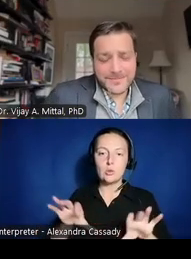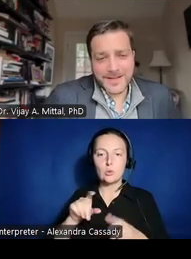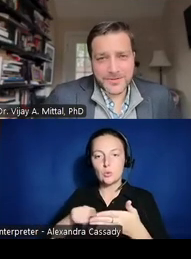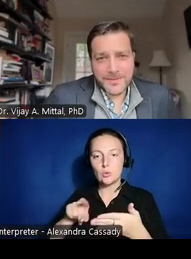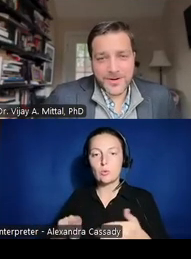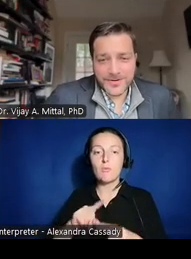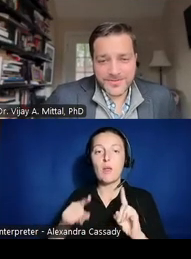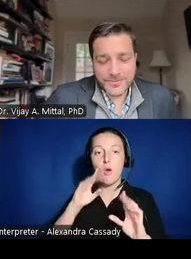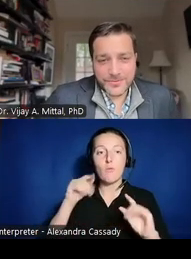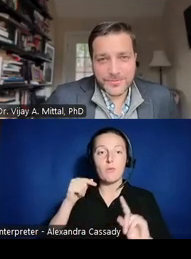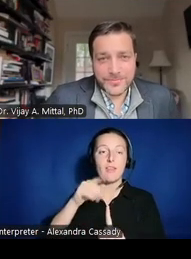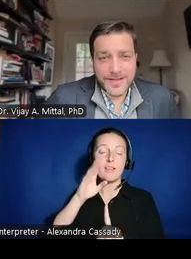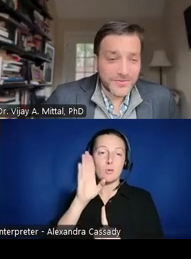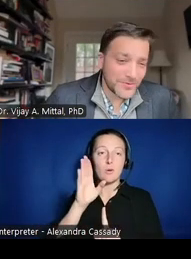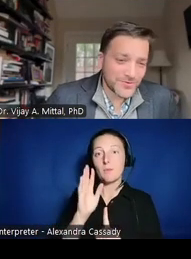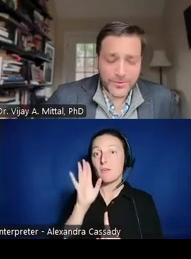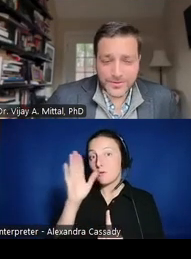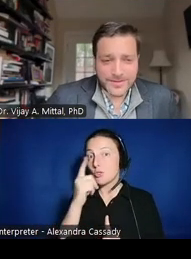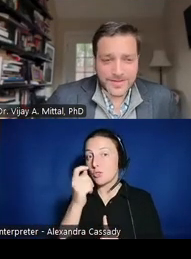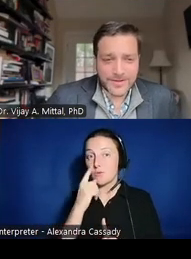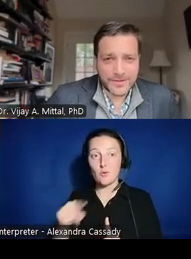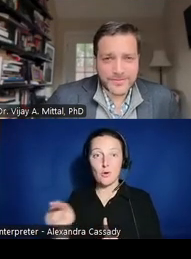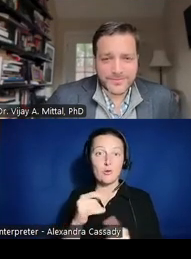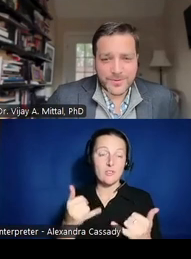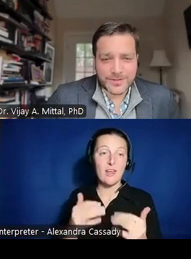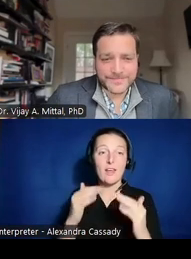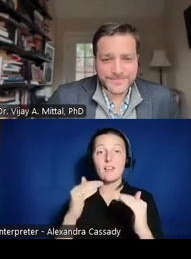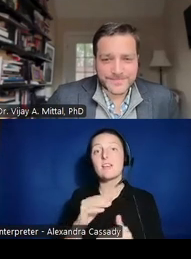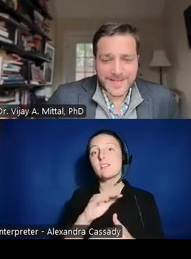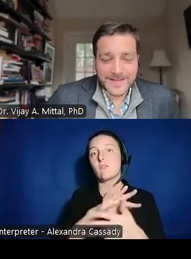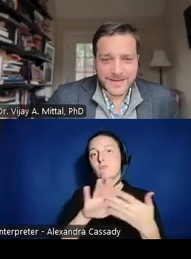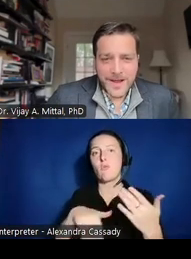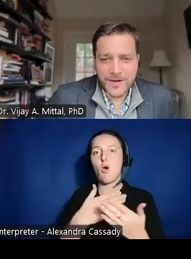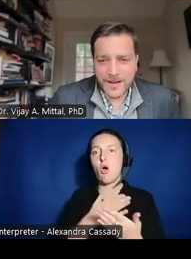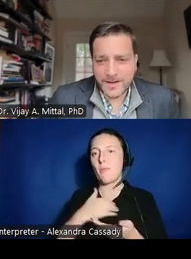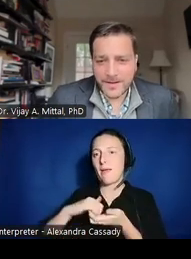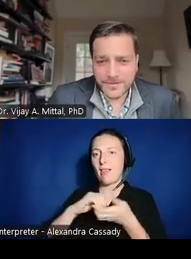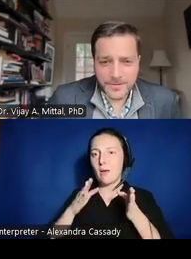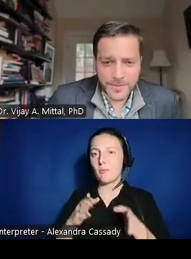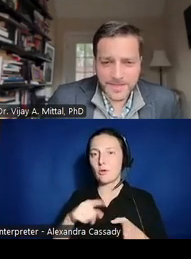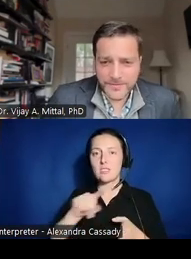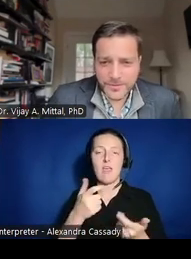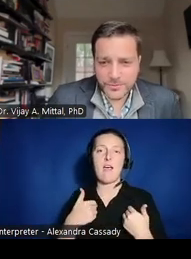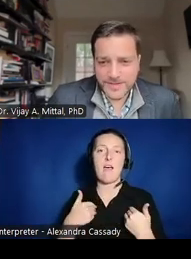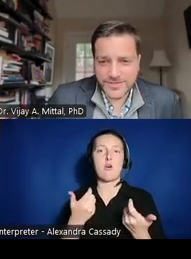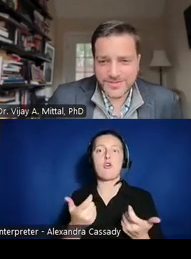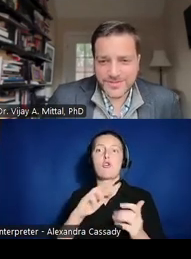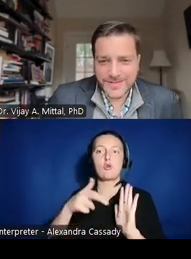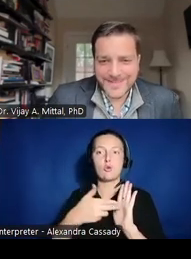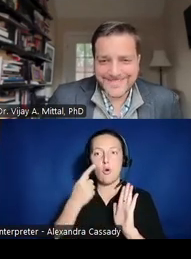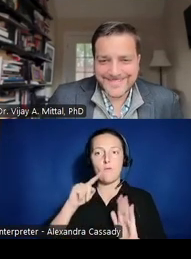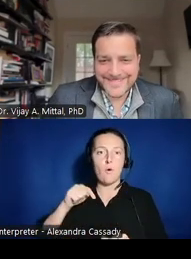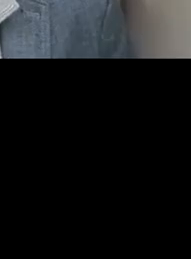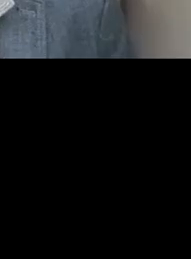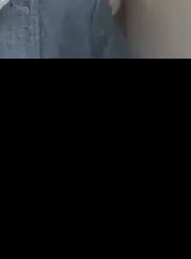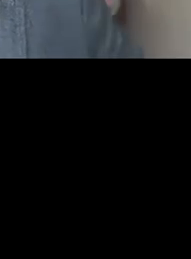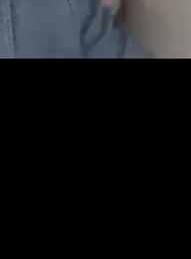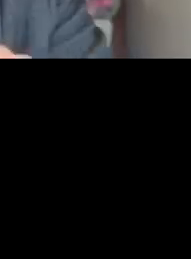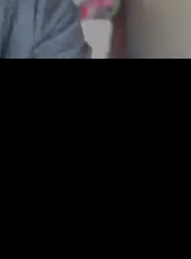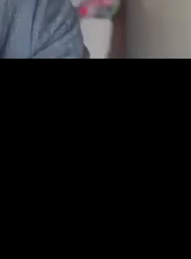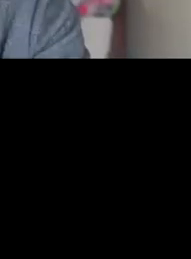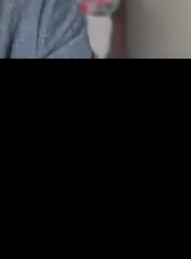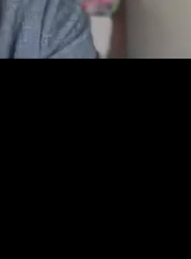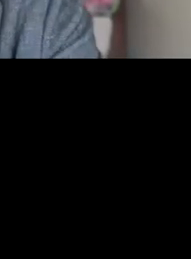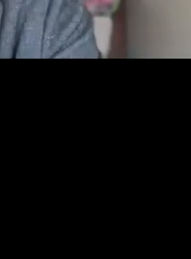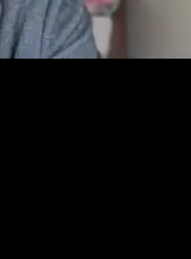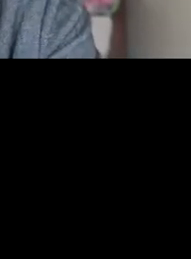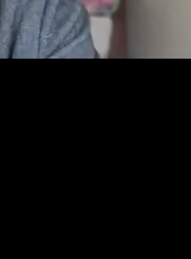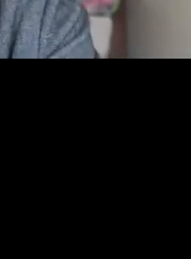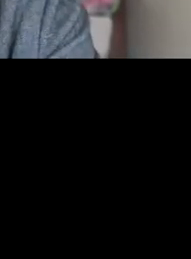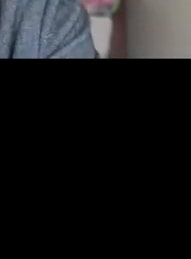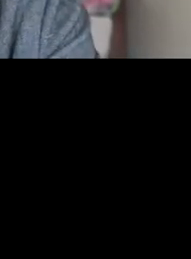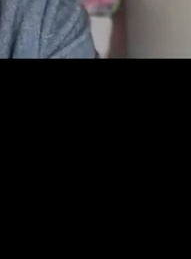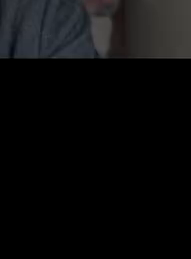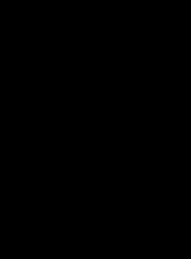my collaborators who play a huge role in in all of this work. And now I will open it for questions.